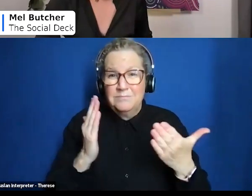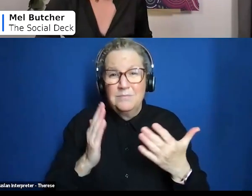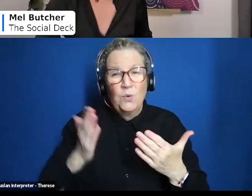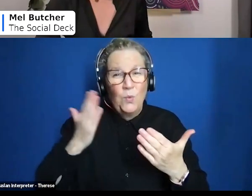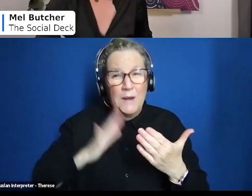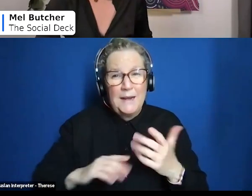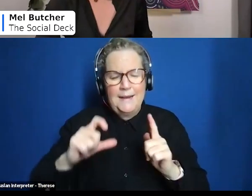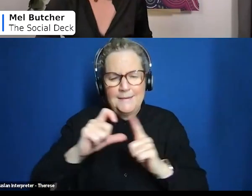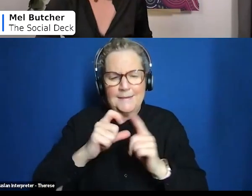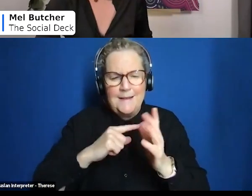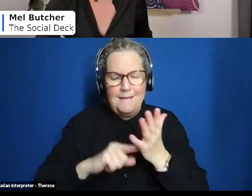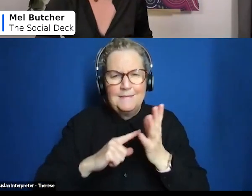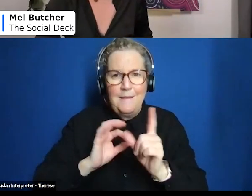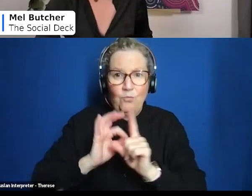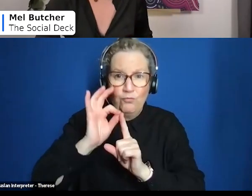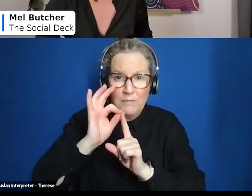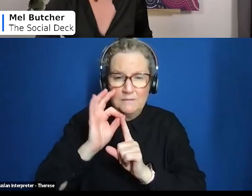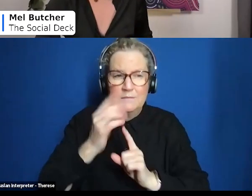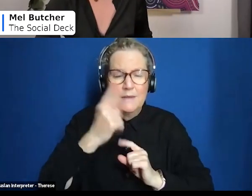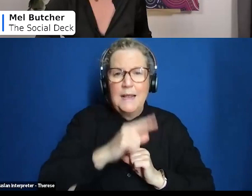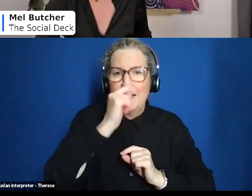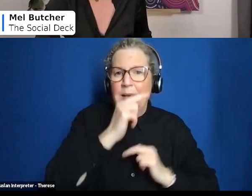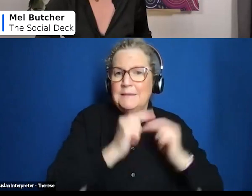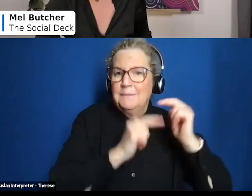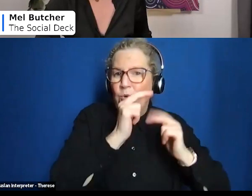improvement and capacity building that includes such things